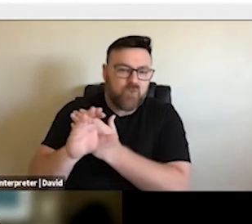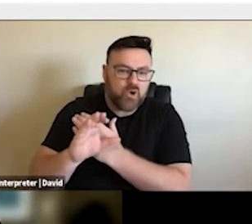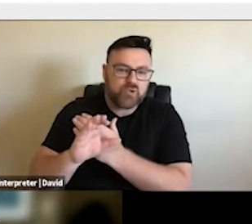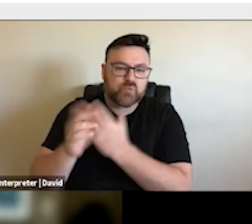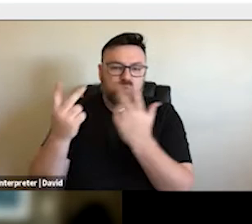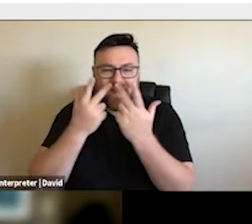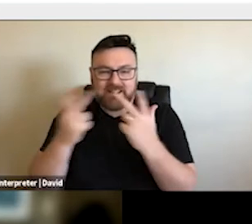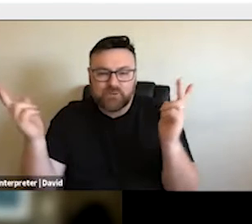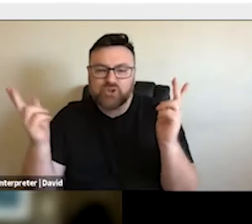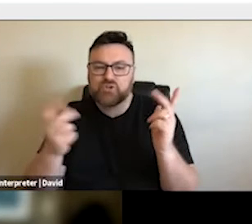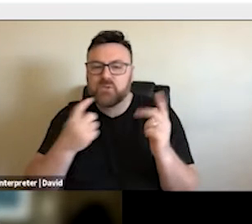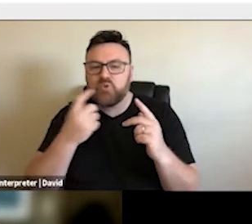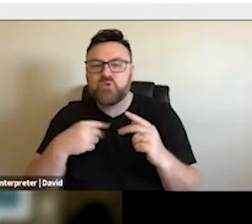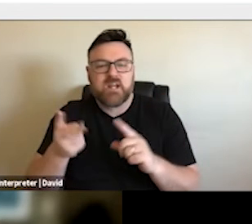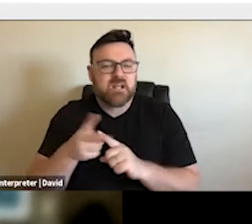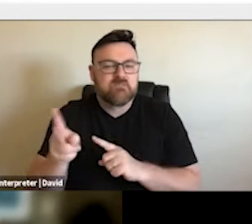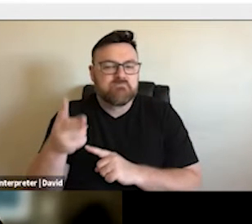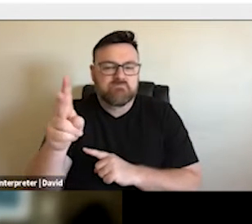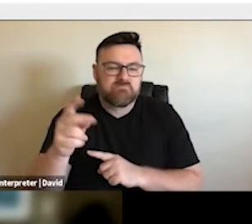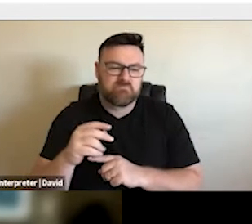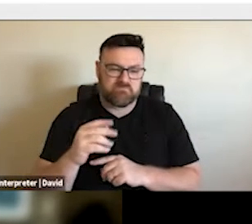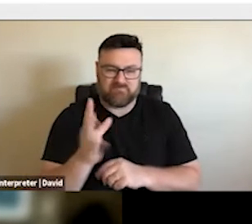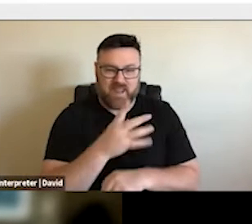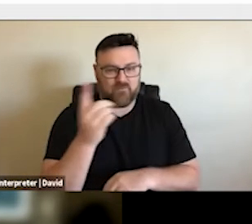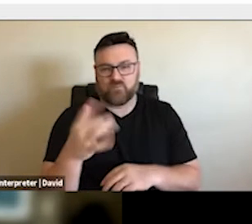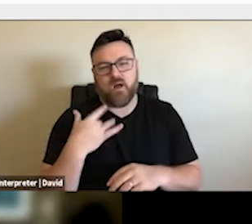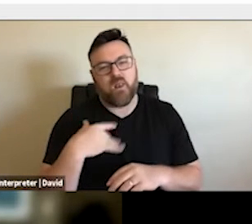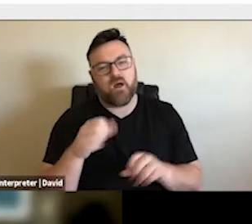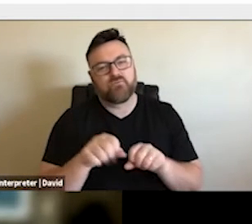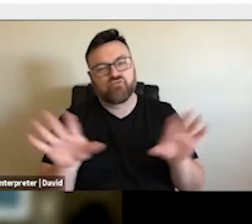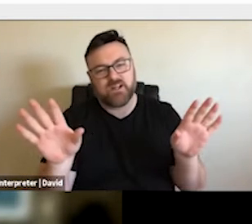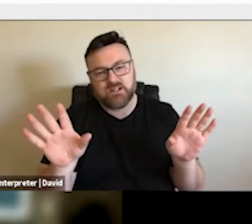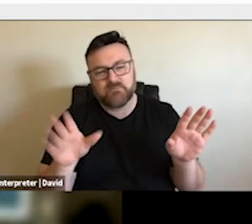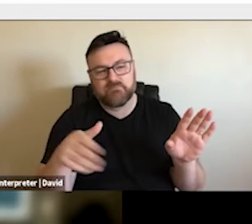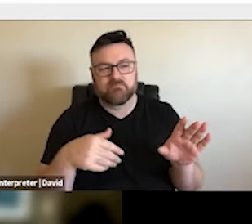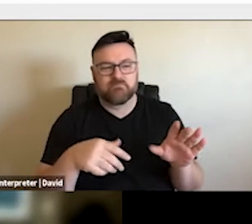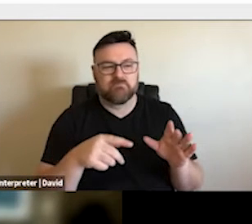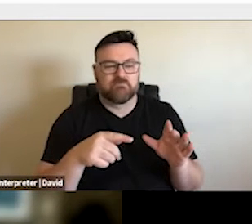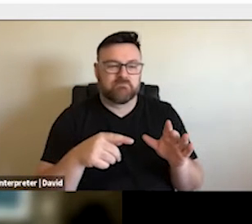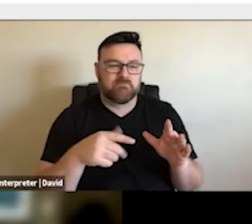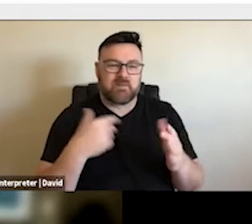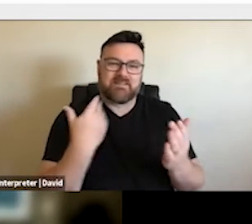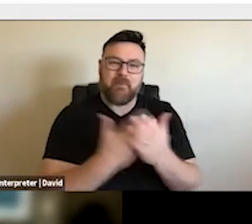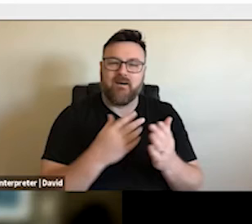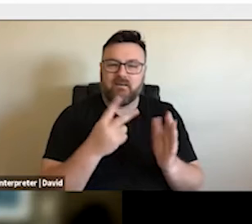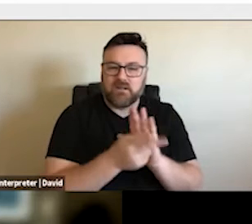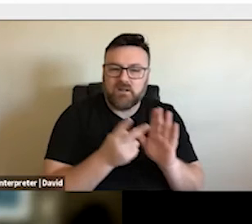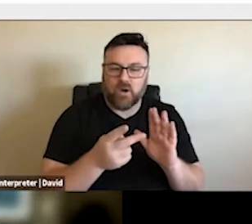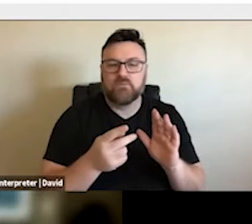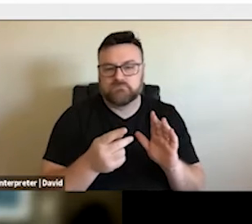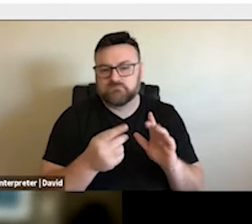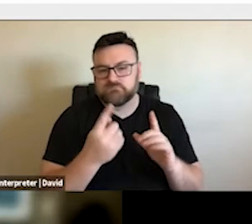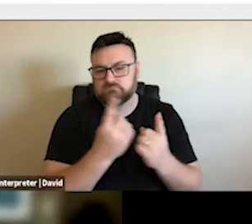much everyone is doing live streamed on-demand video and all things like that.